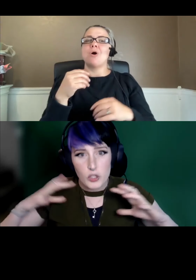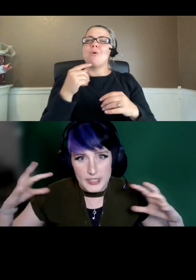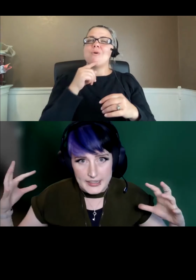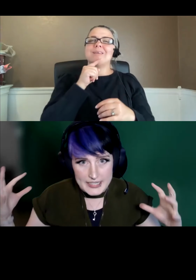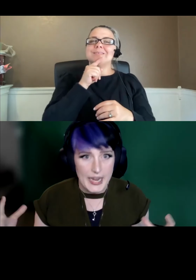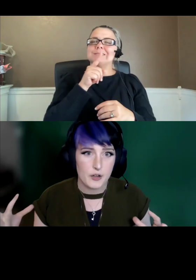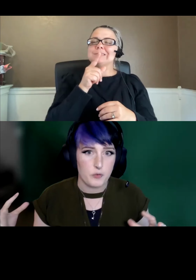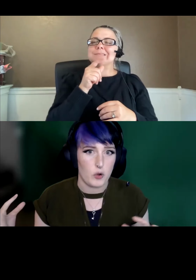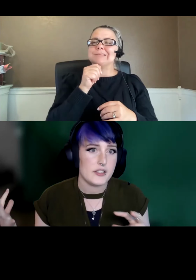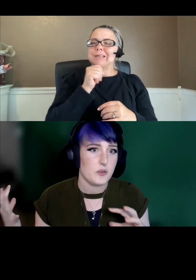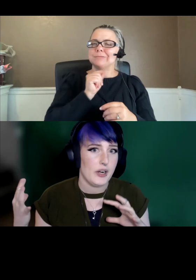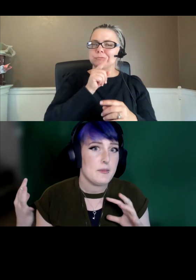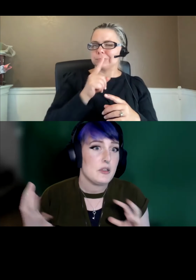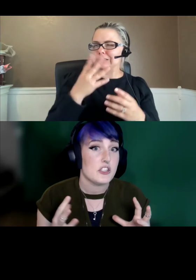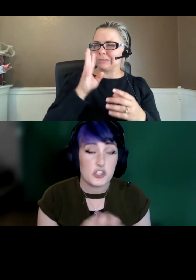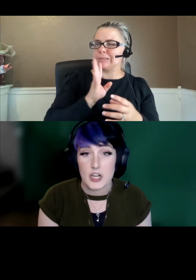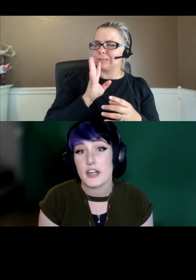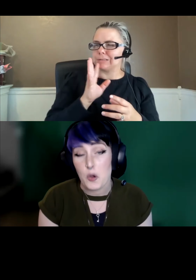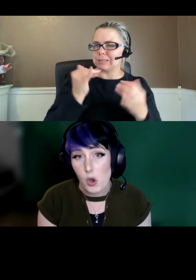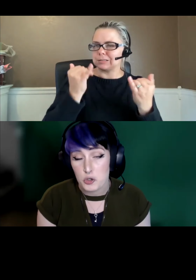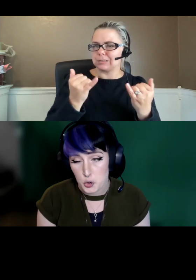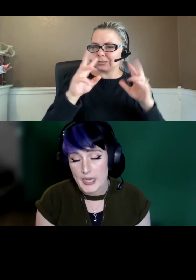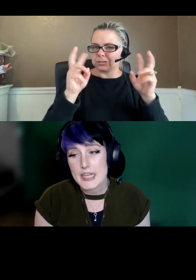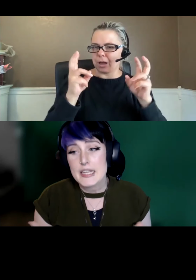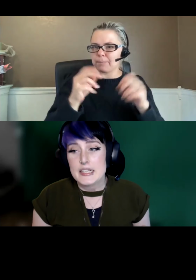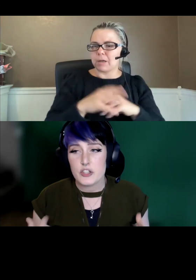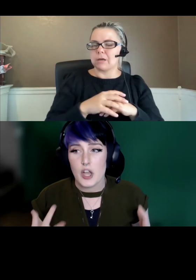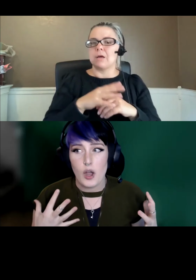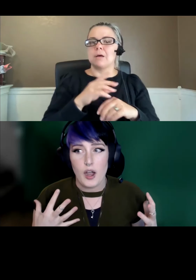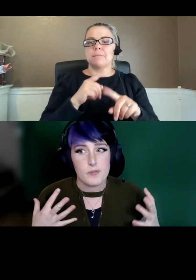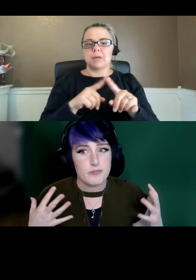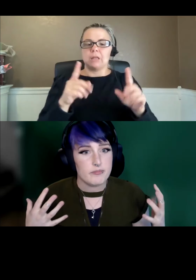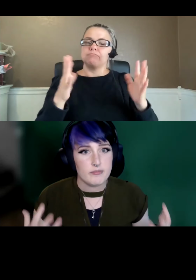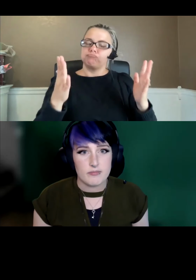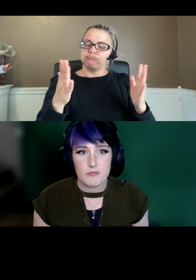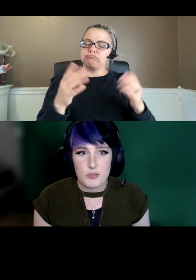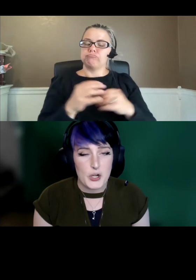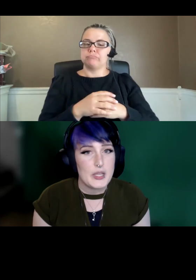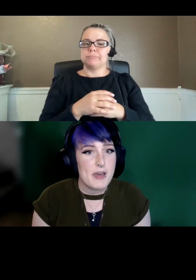And we're looking at the entire forest when I'm used to just staring at one tree. So, you know,